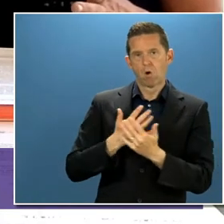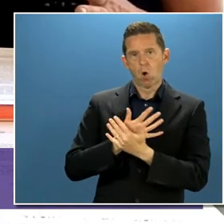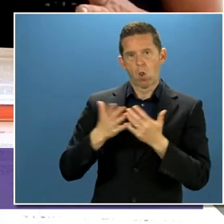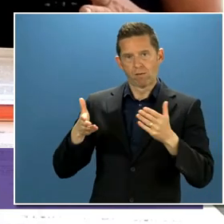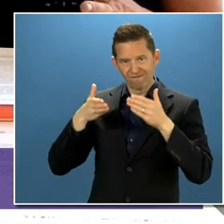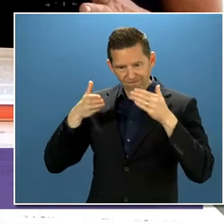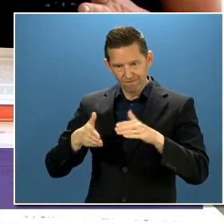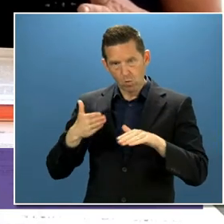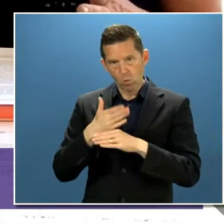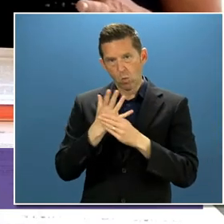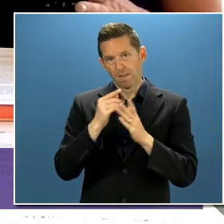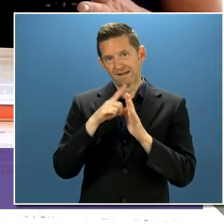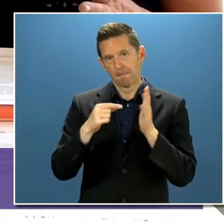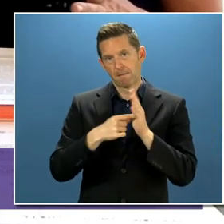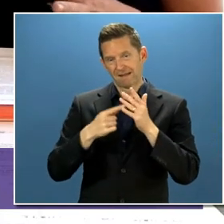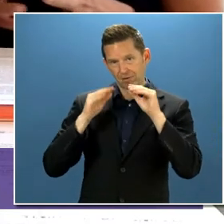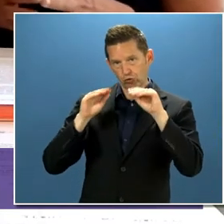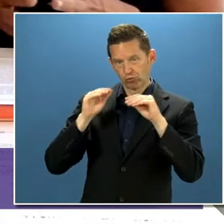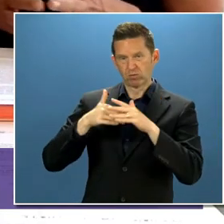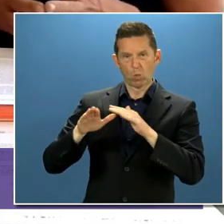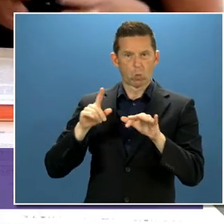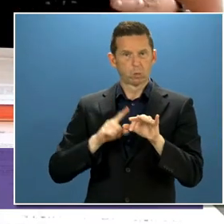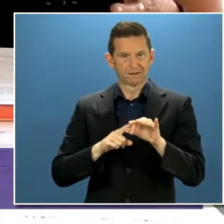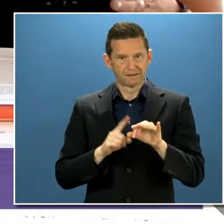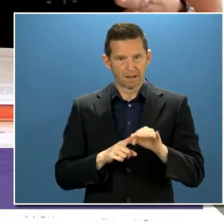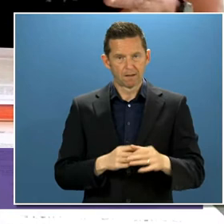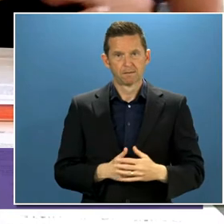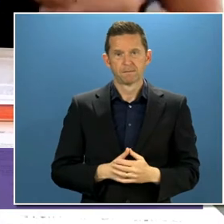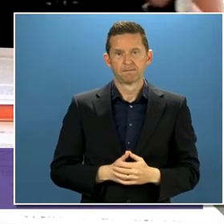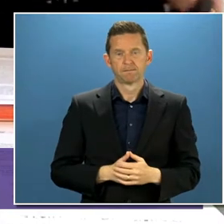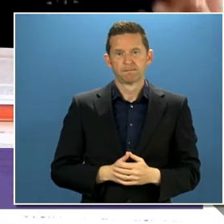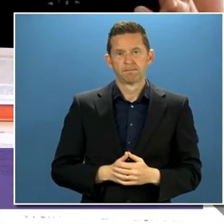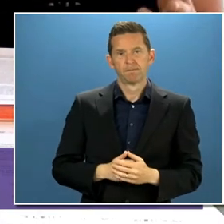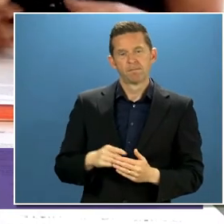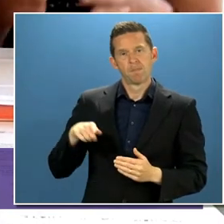Department of Education in Queenslandand that piece of work helped to really